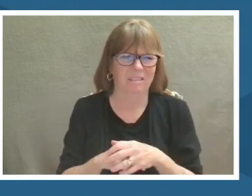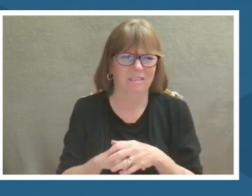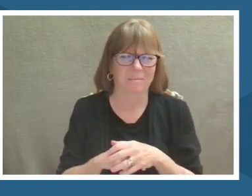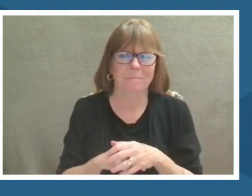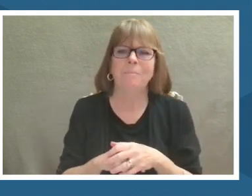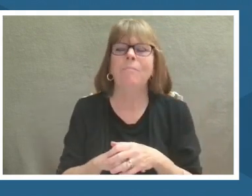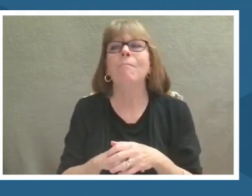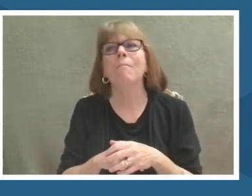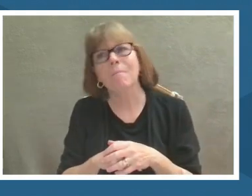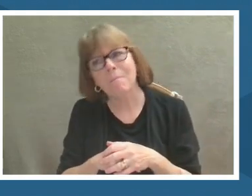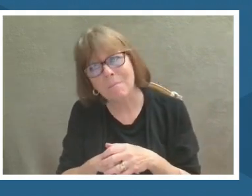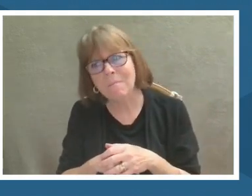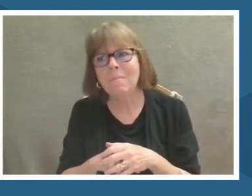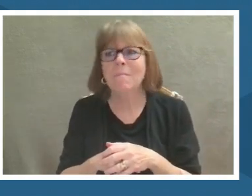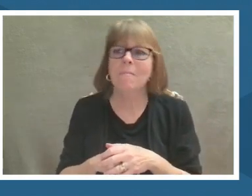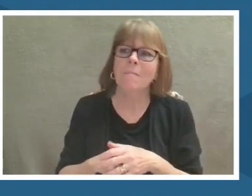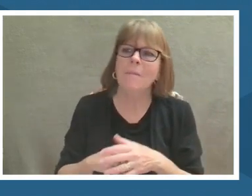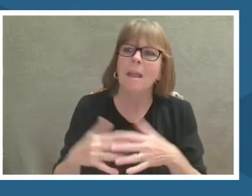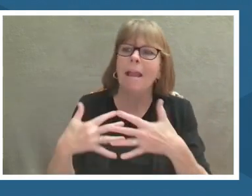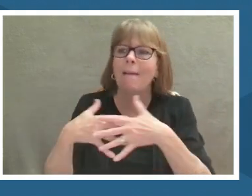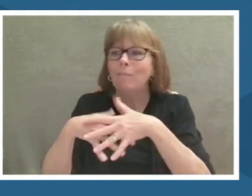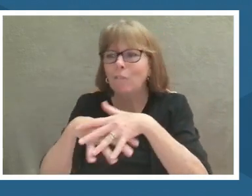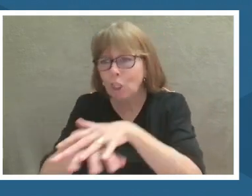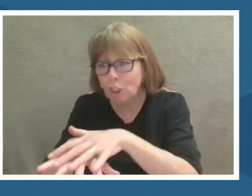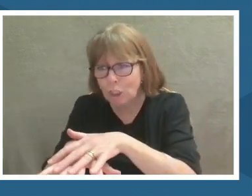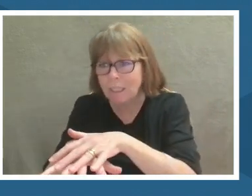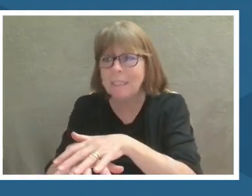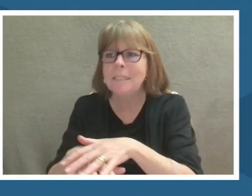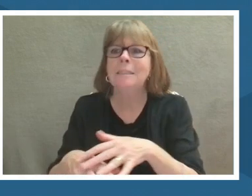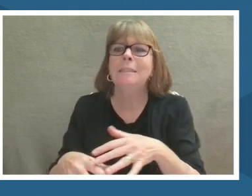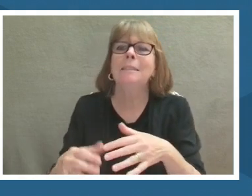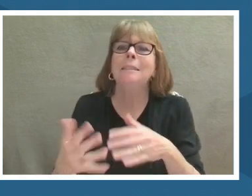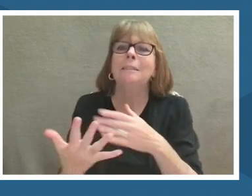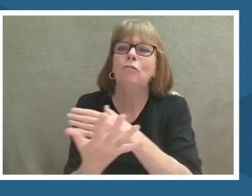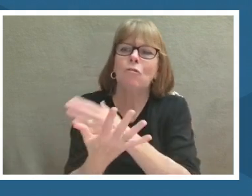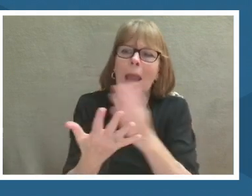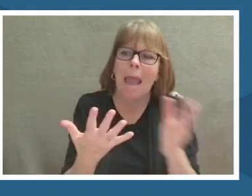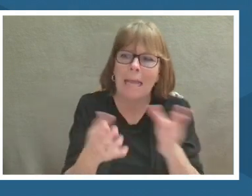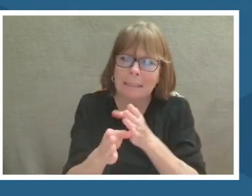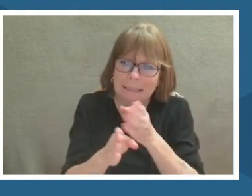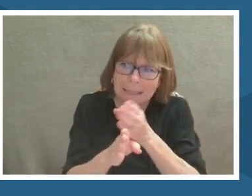transdisciplinary